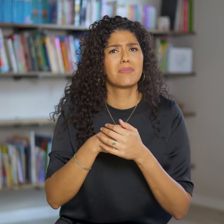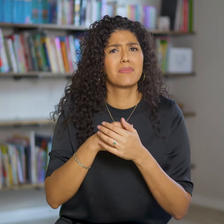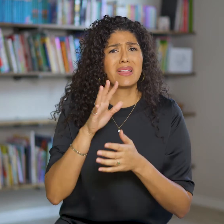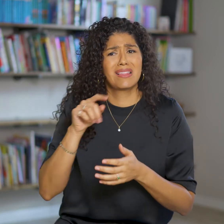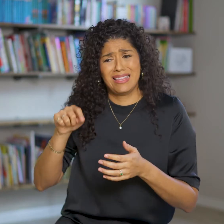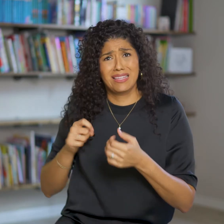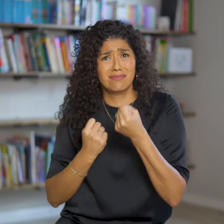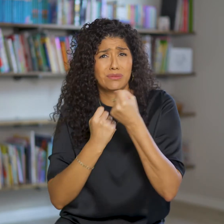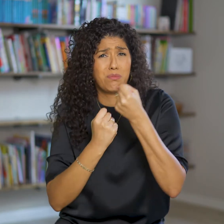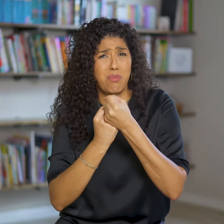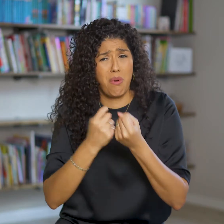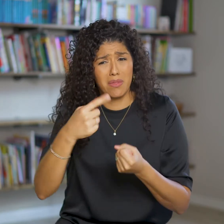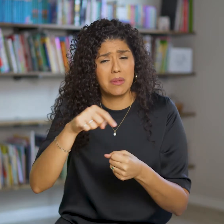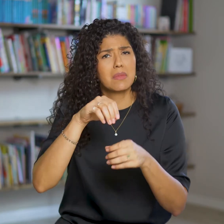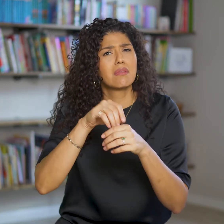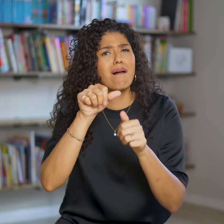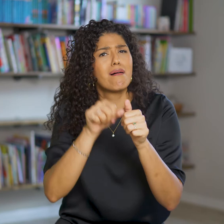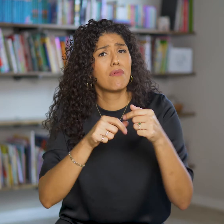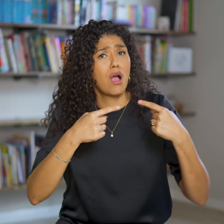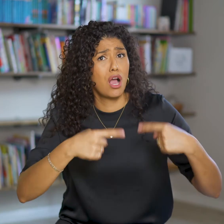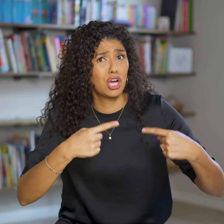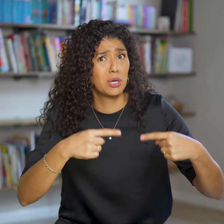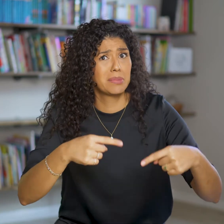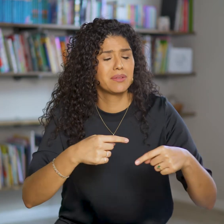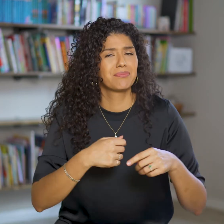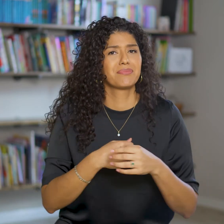and taking their side in every argument.